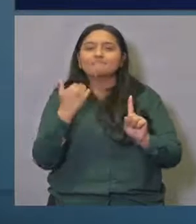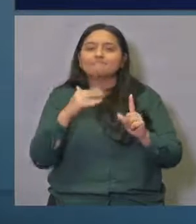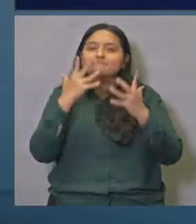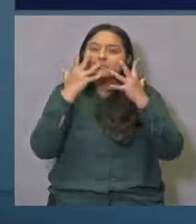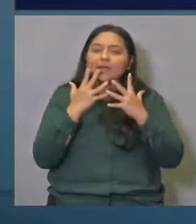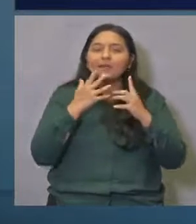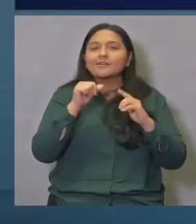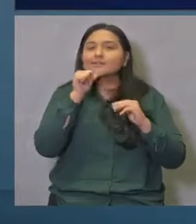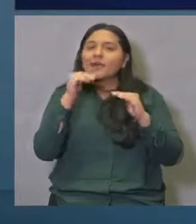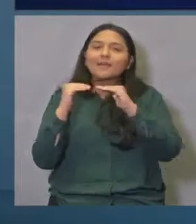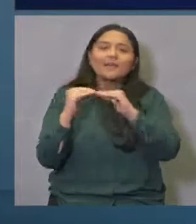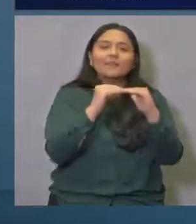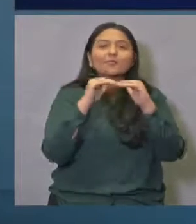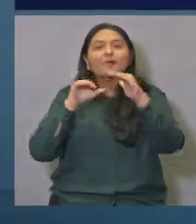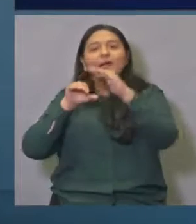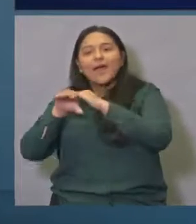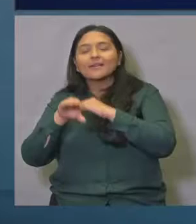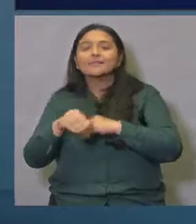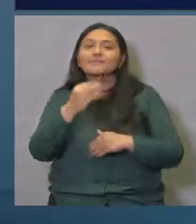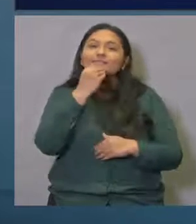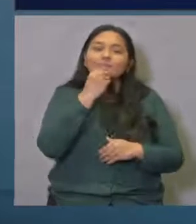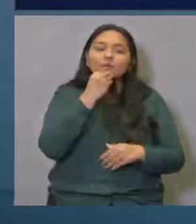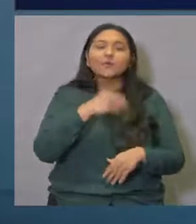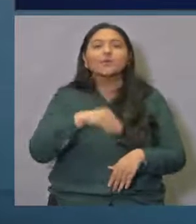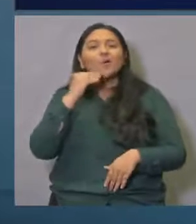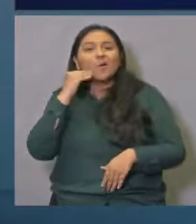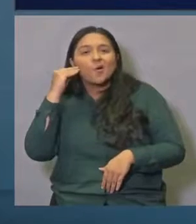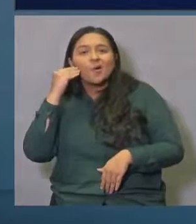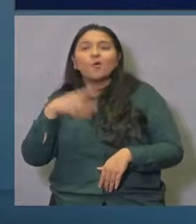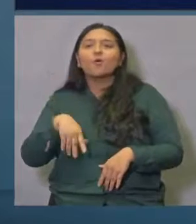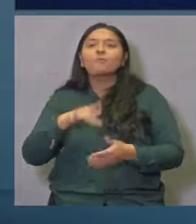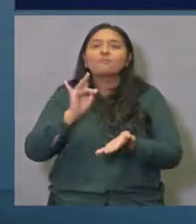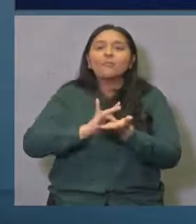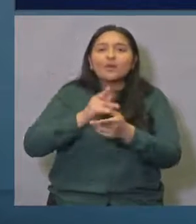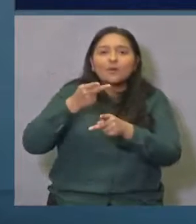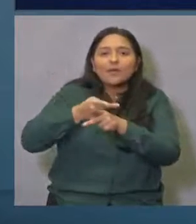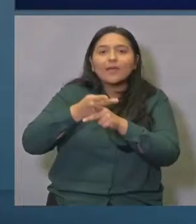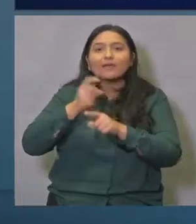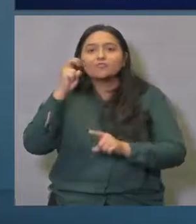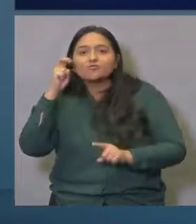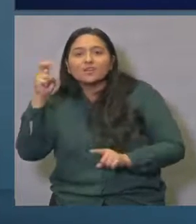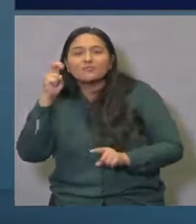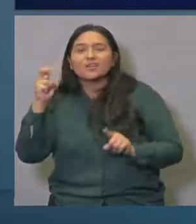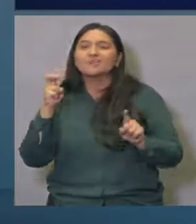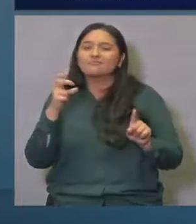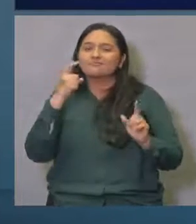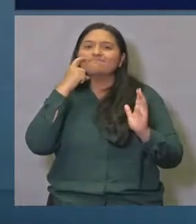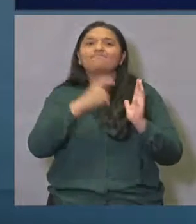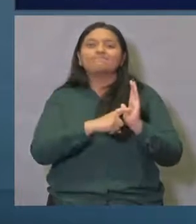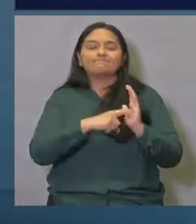HAVE SADLY UNEQUAL ACCESS TO SAFE H HOUNGNG A N NEIBOBORHOOD,